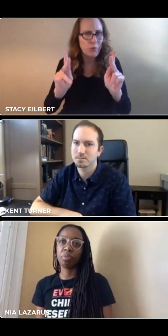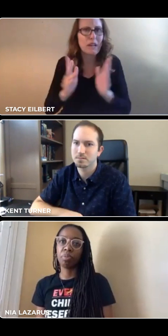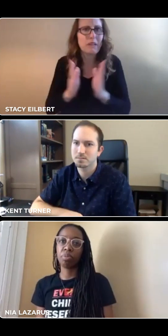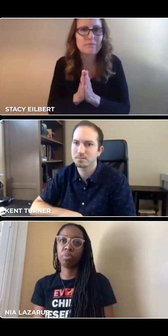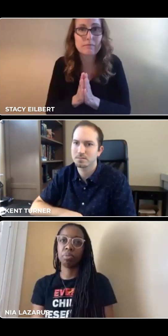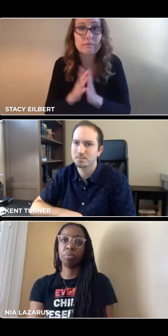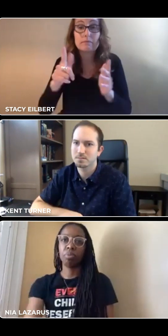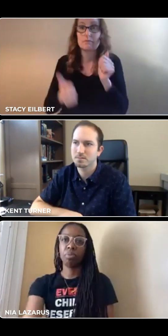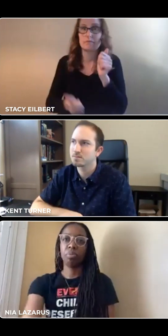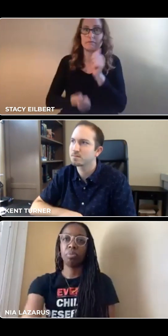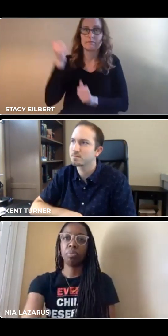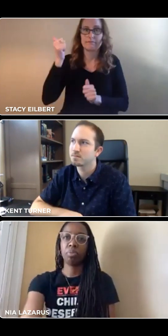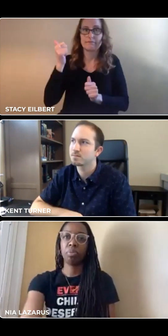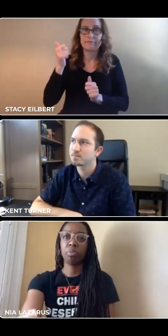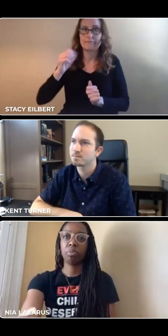There are no parents here! That's okay.